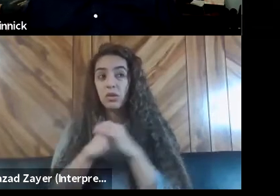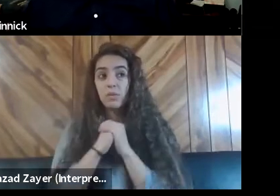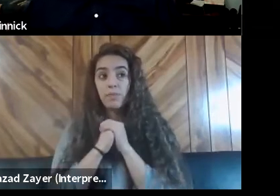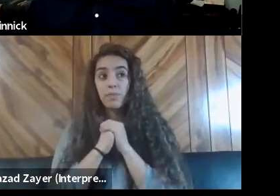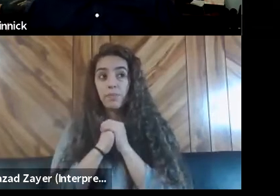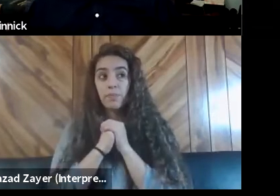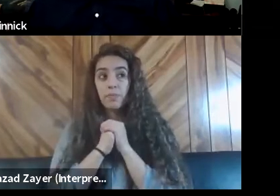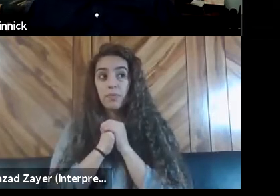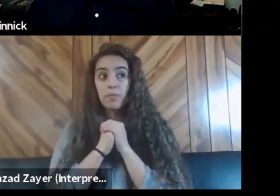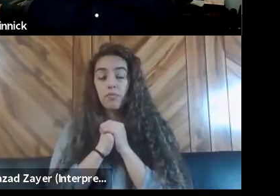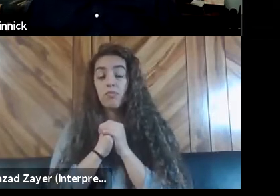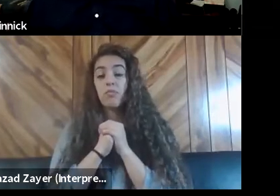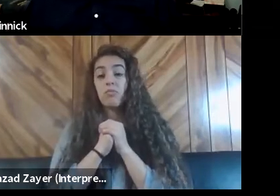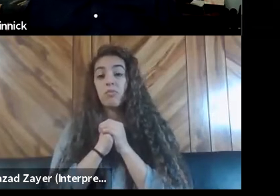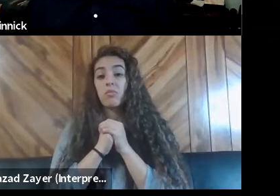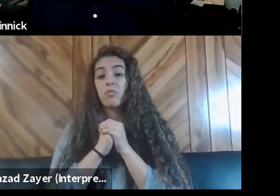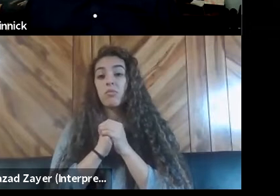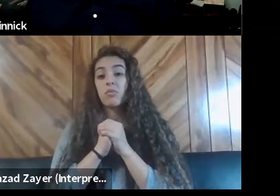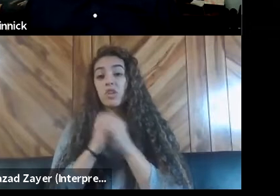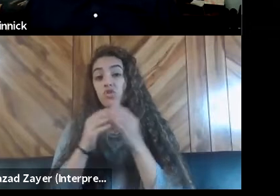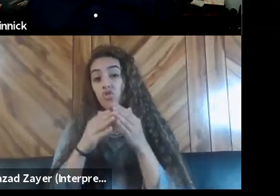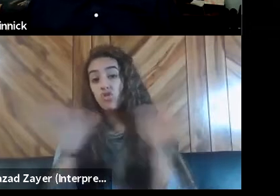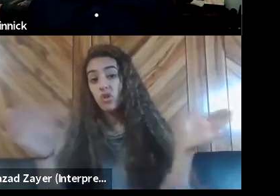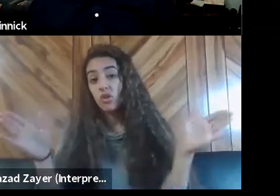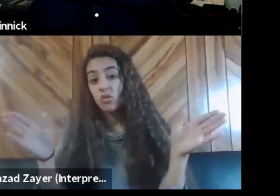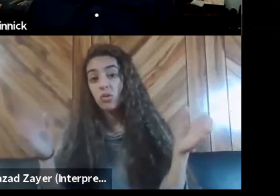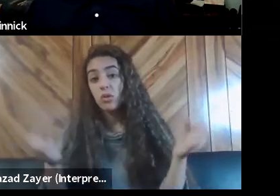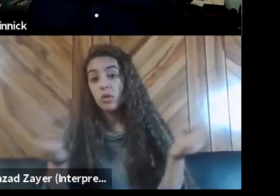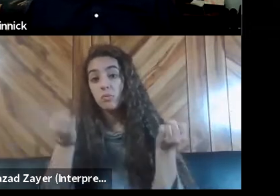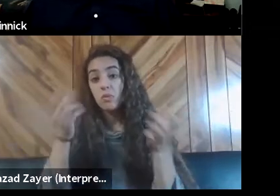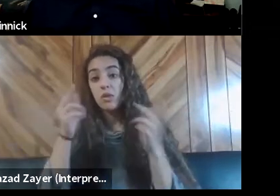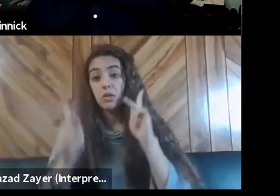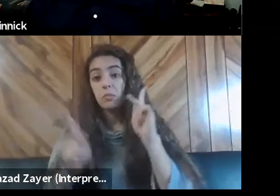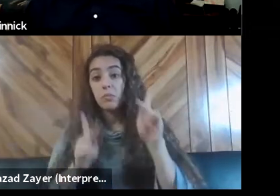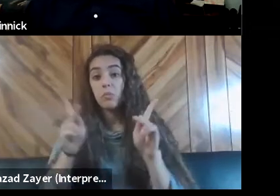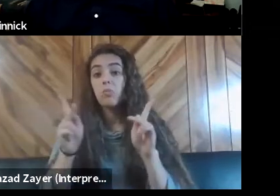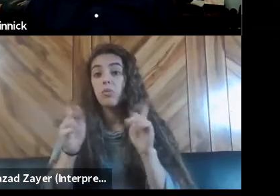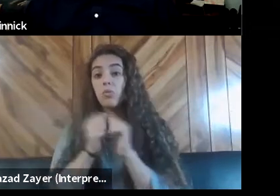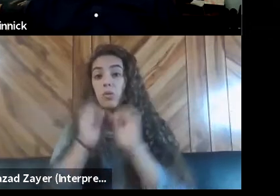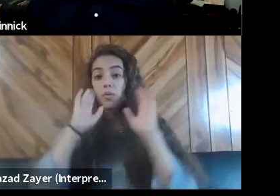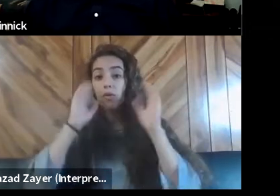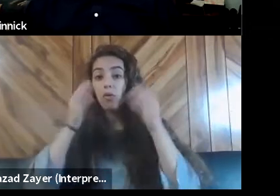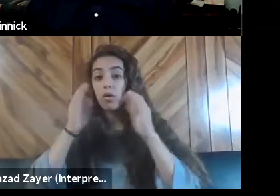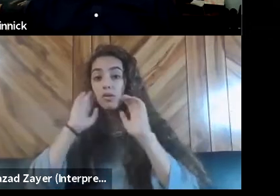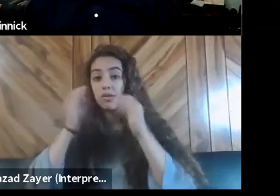general, many people with autism, they emotionally, they